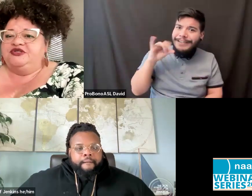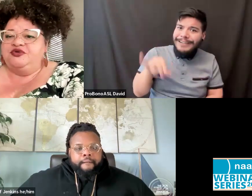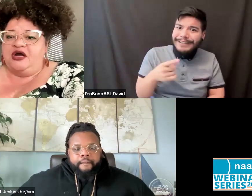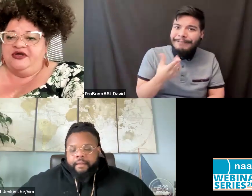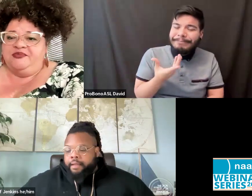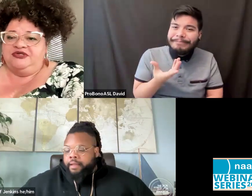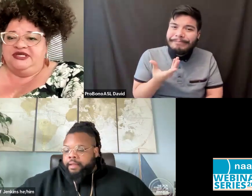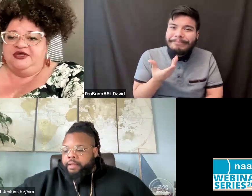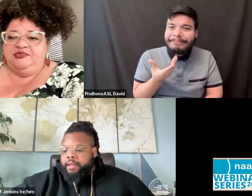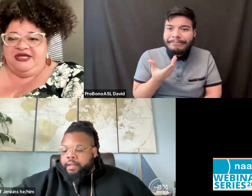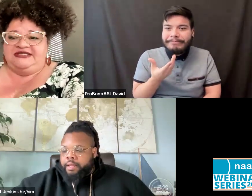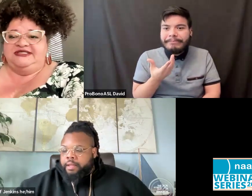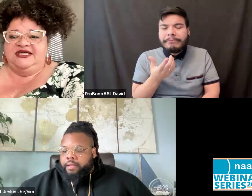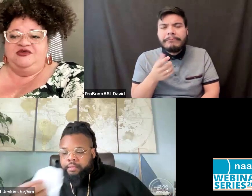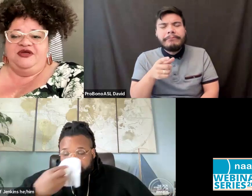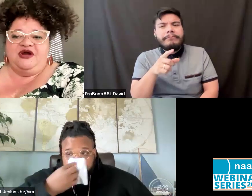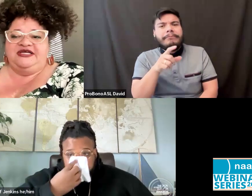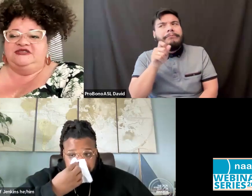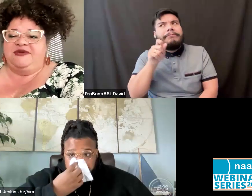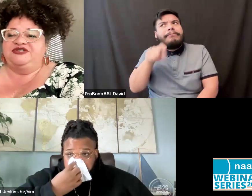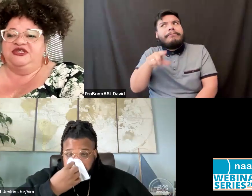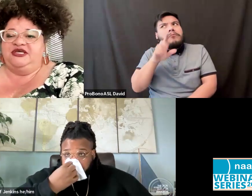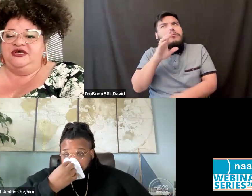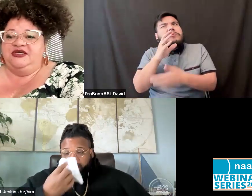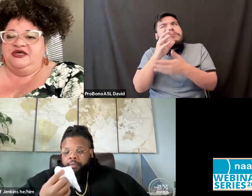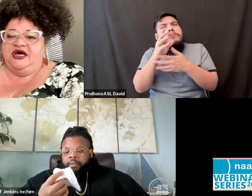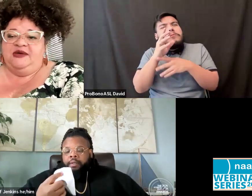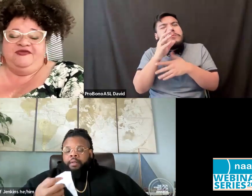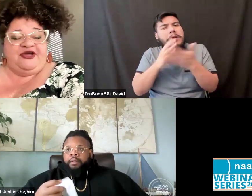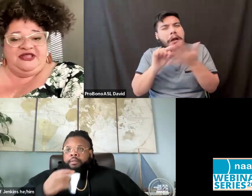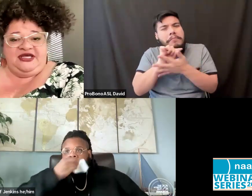do. Are there particular places that you think are especially friendly